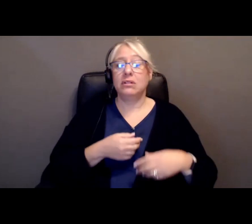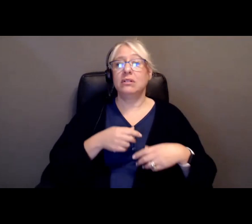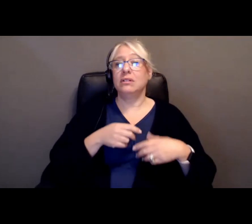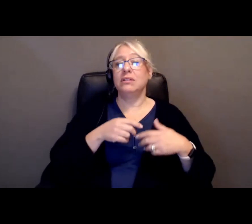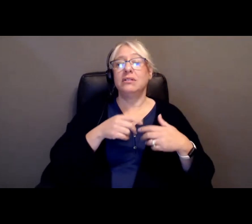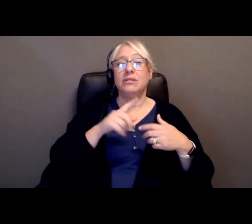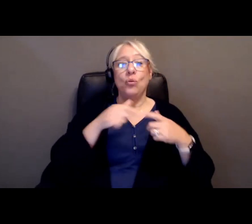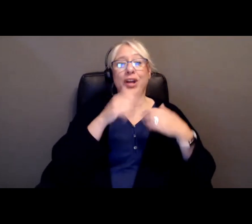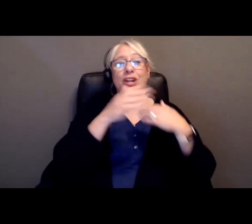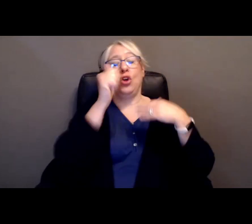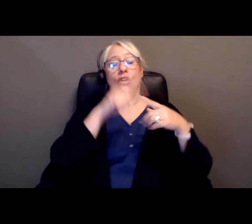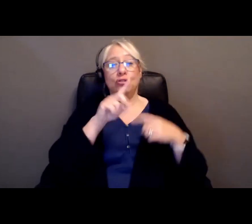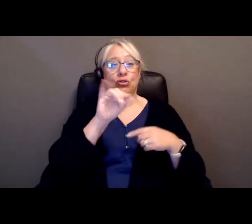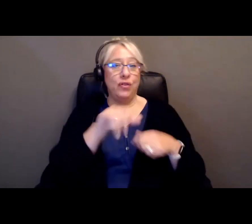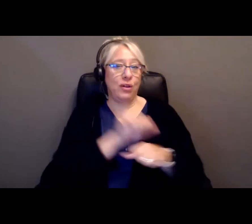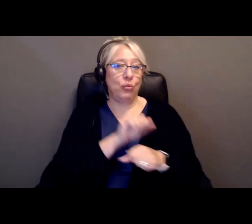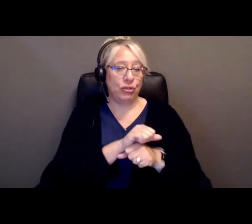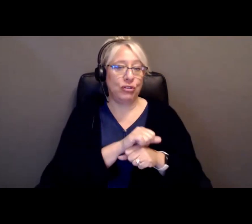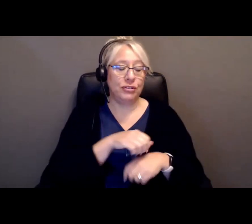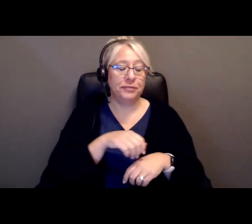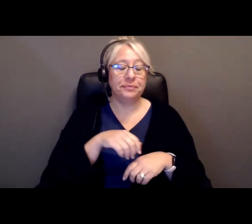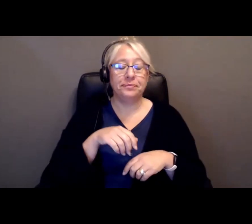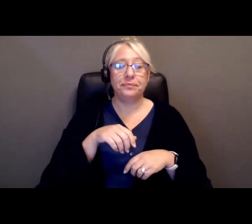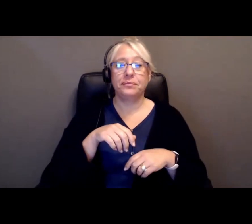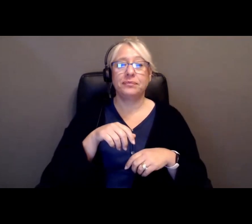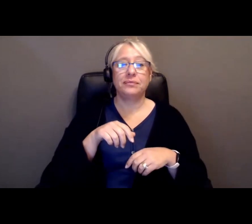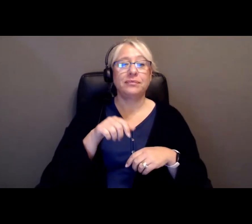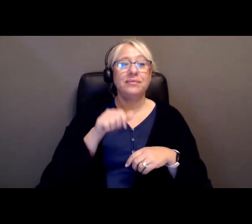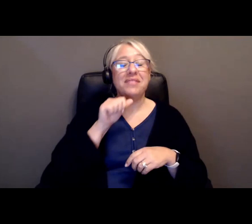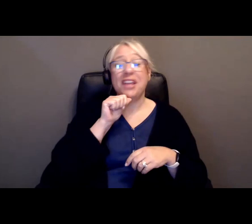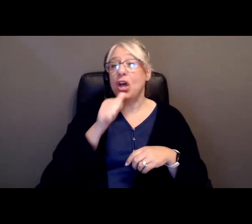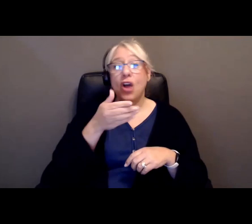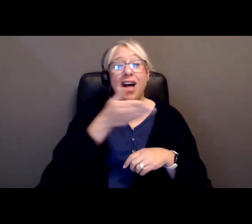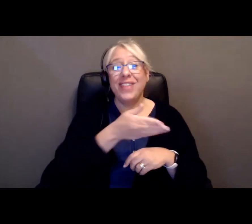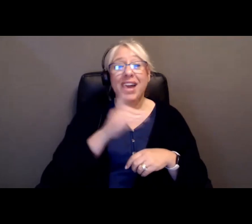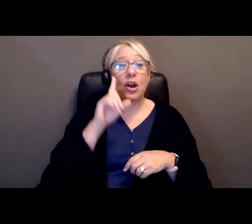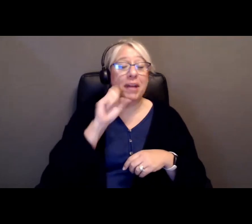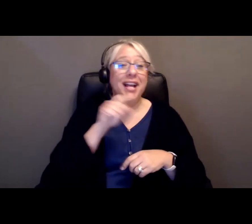called upon to do that work. And not necessarily there because they're expected or thought to be